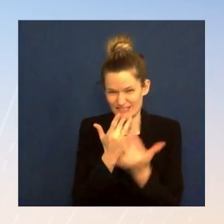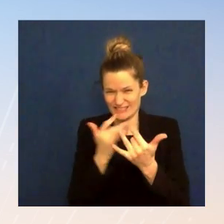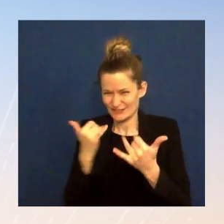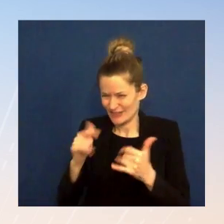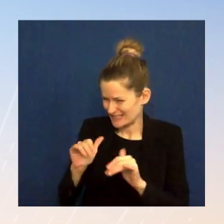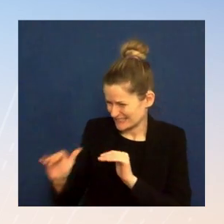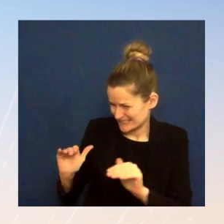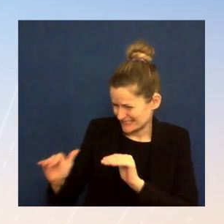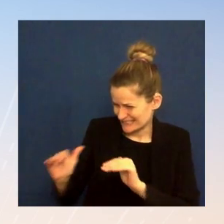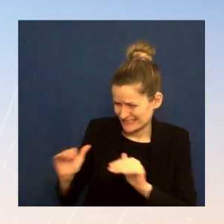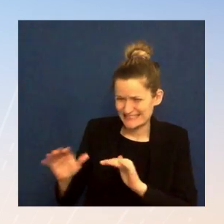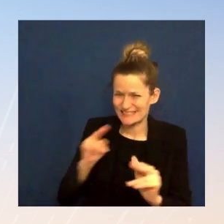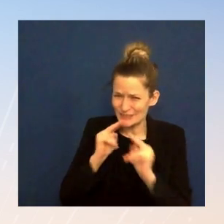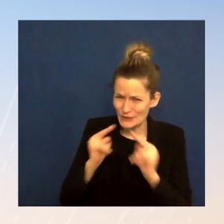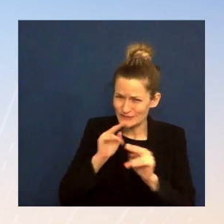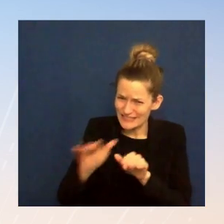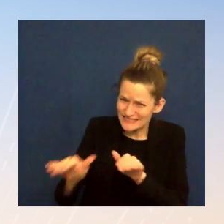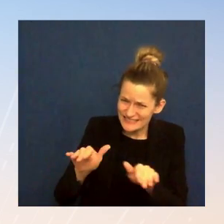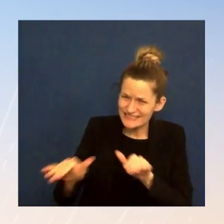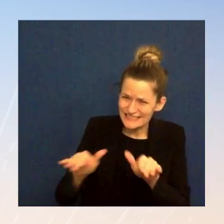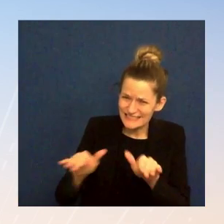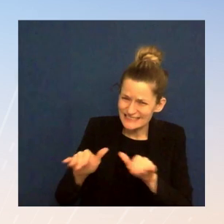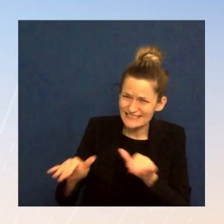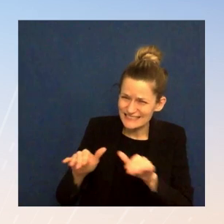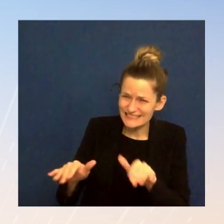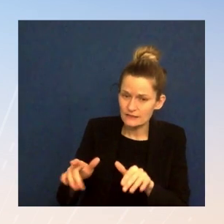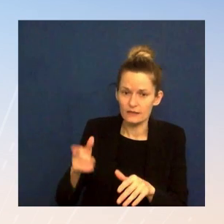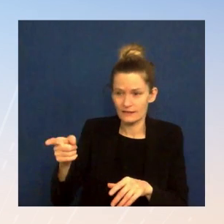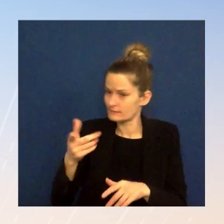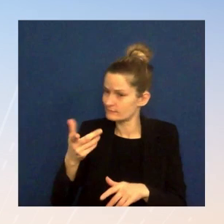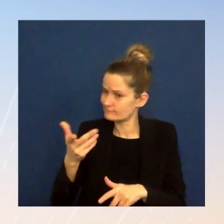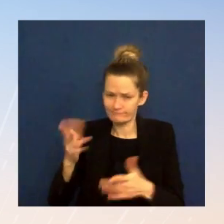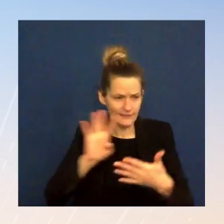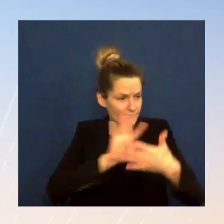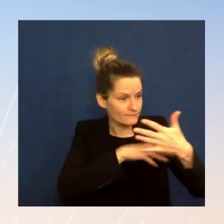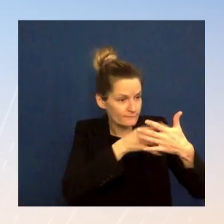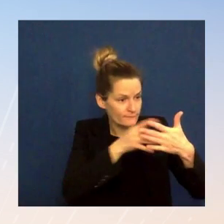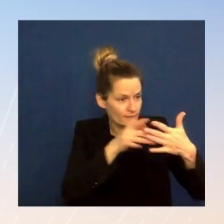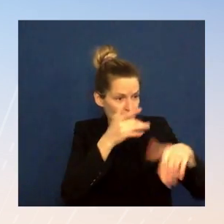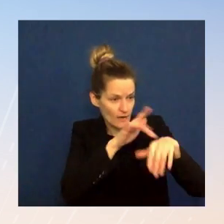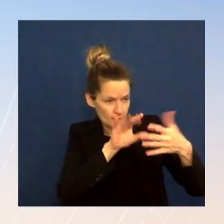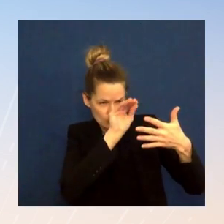to move forward and move his economic agenda forward. But it is also important to note that we have made